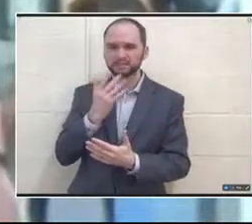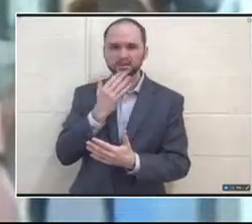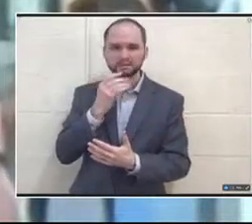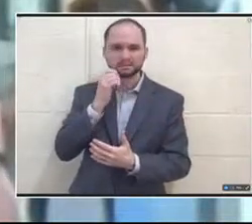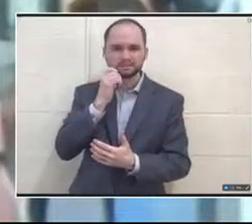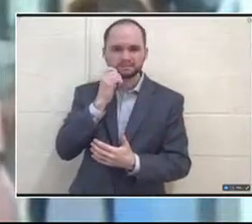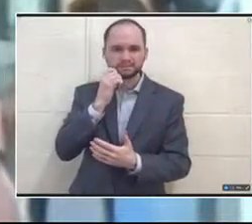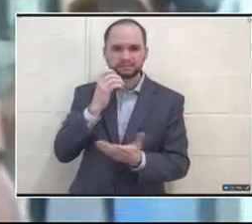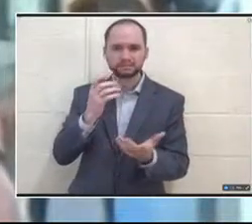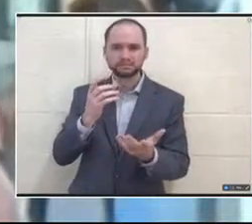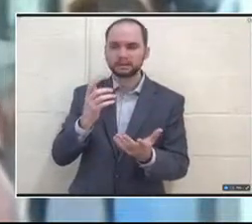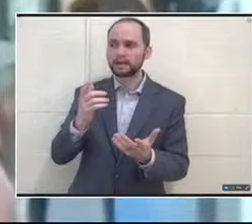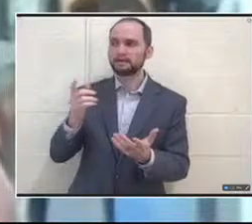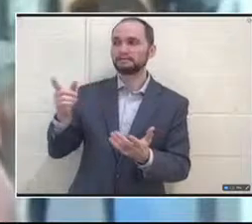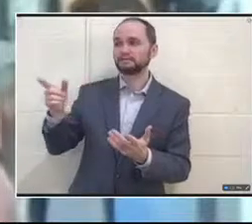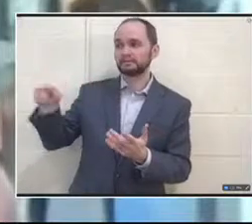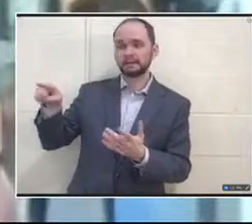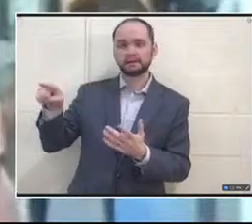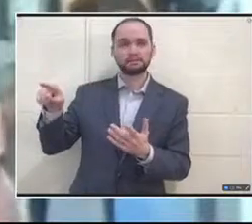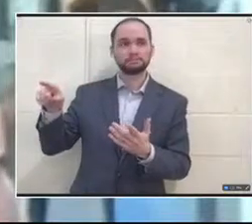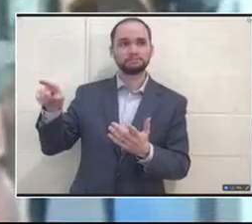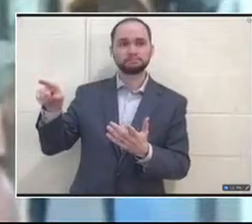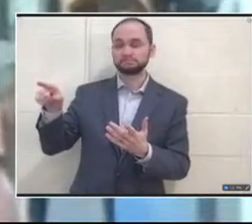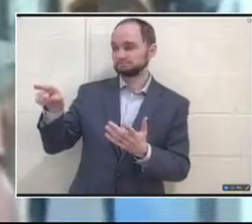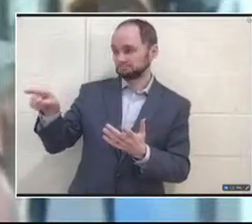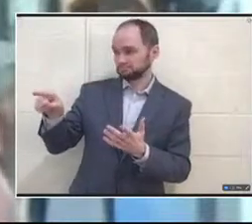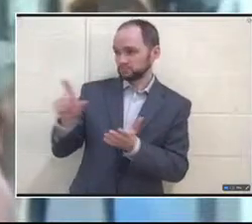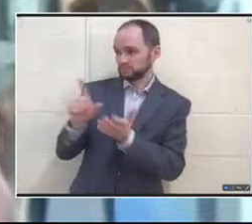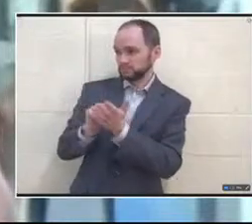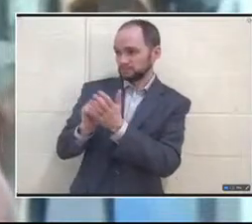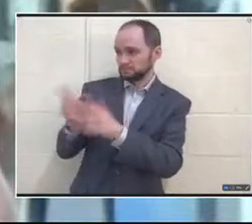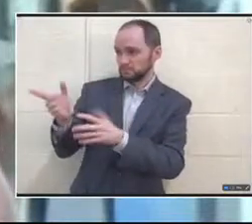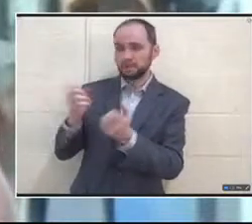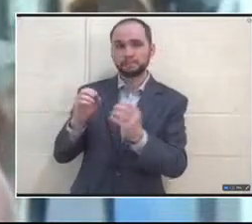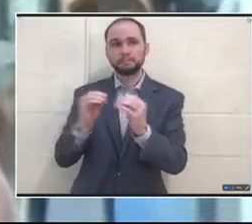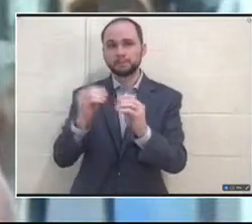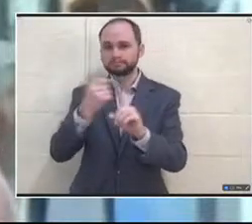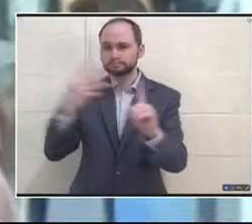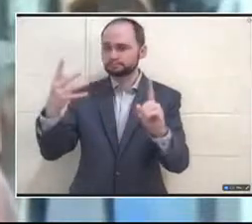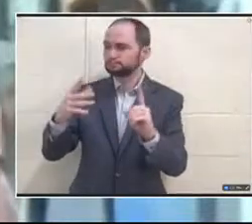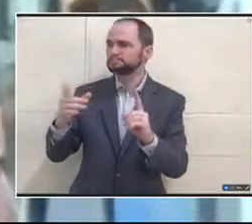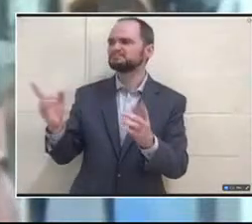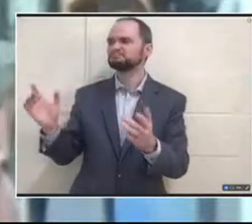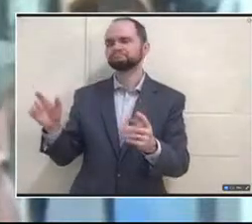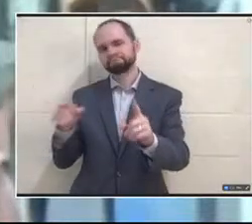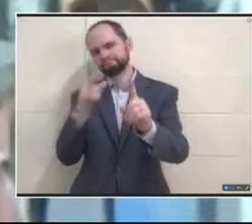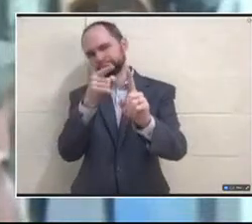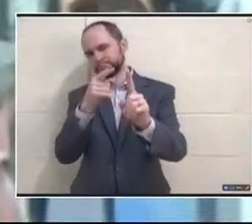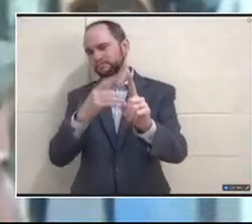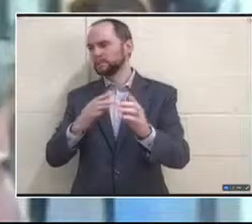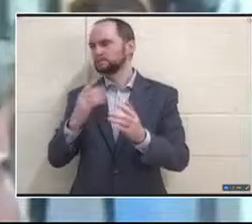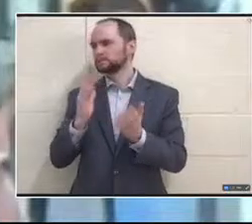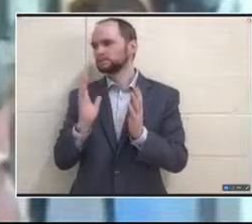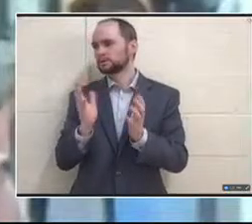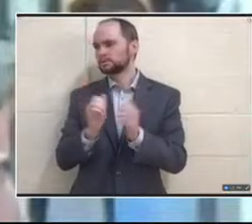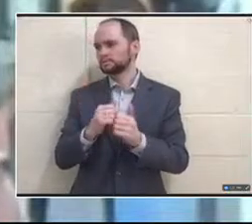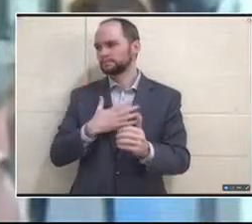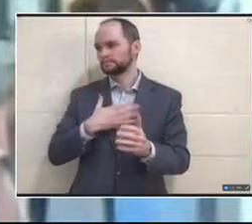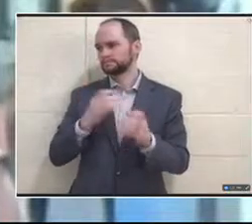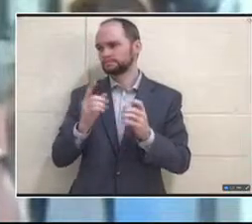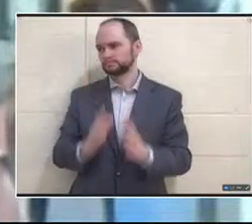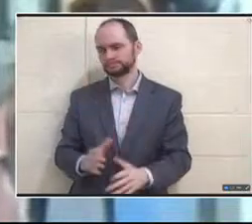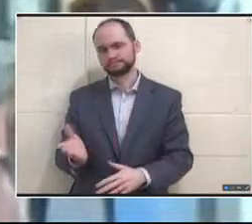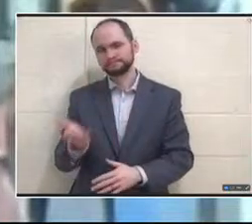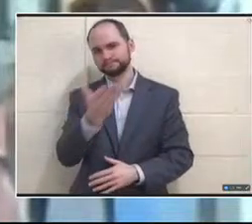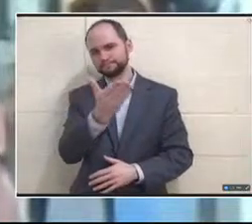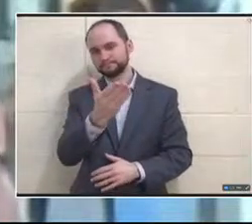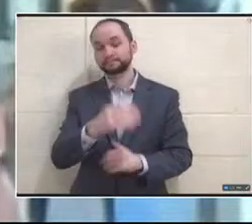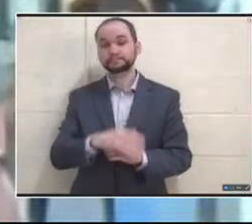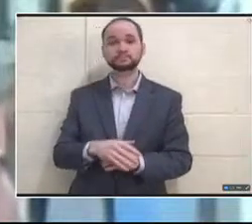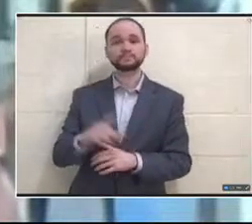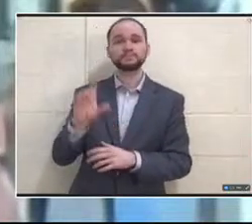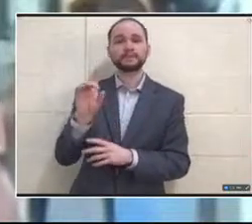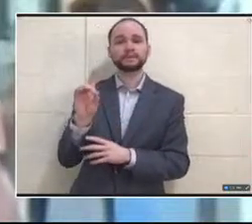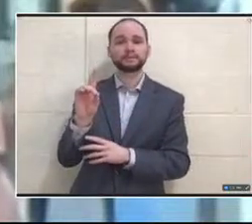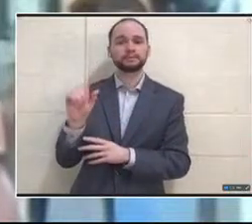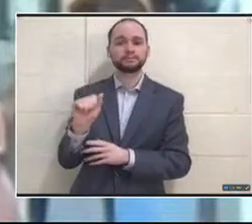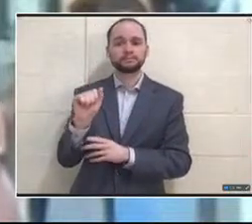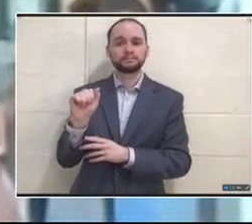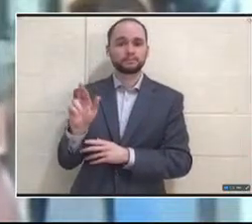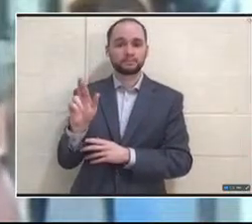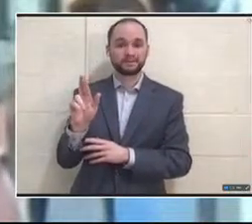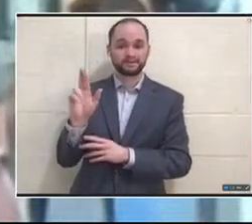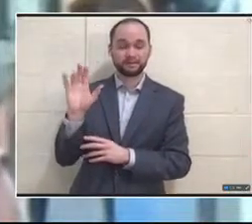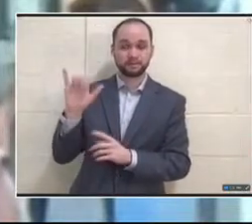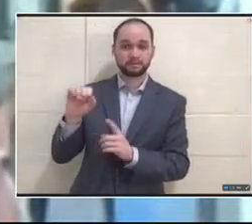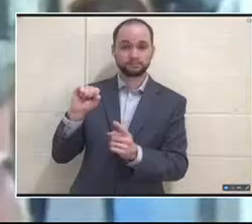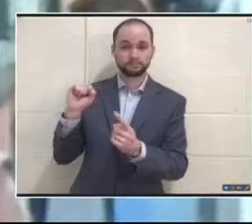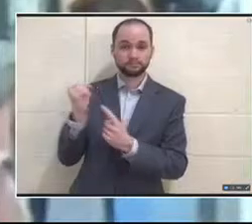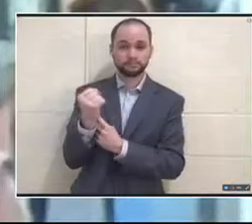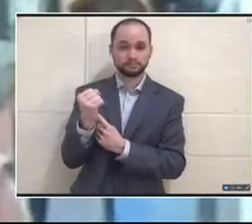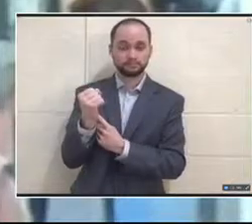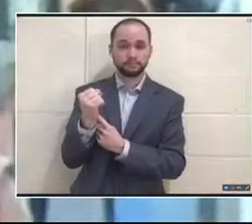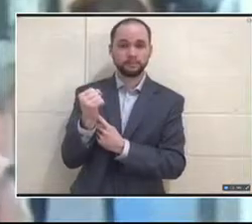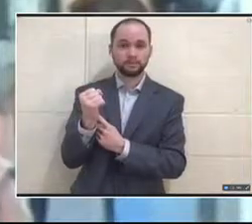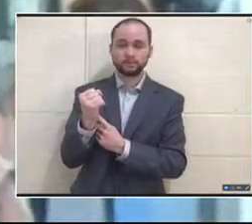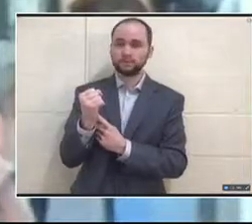to my management for any other statement. The situation of the DAR became quite a whirlwind so very fast.